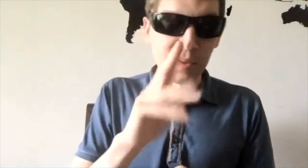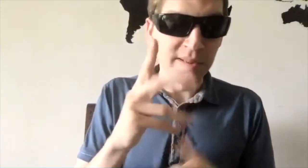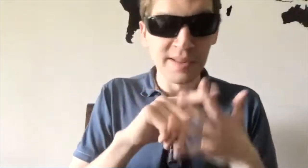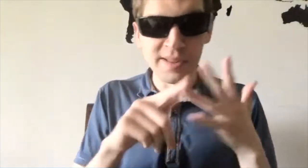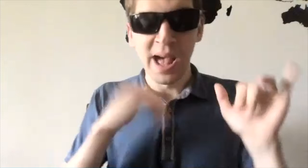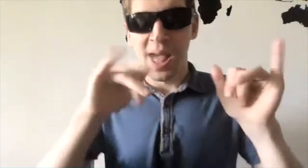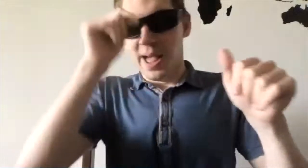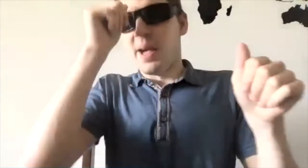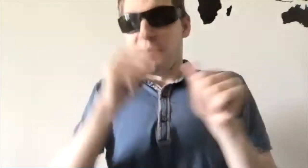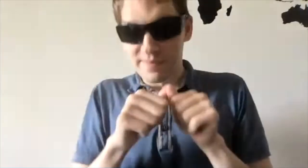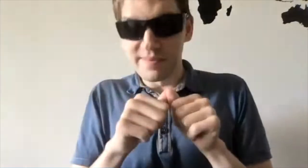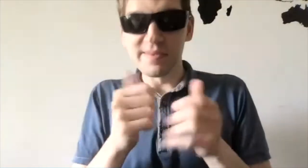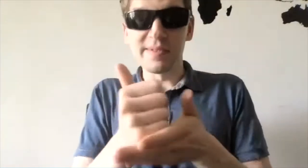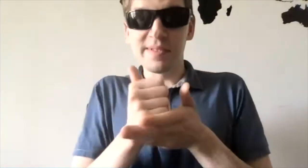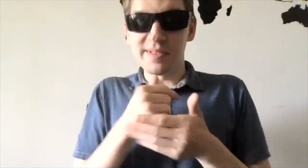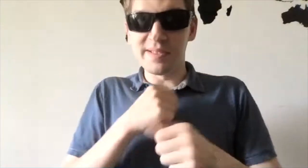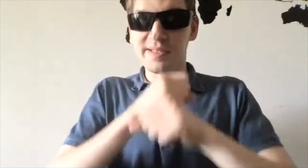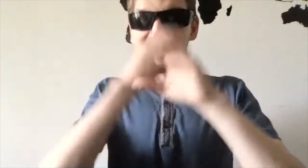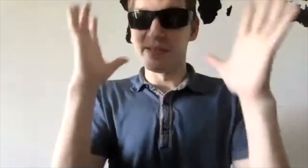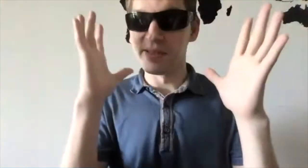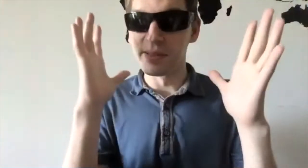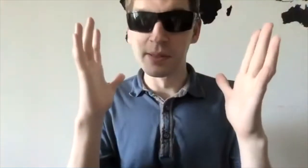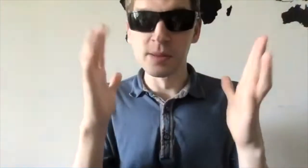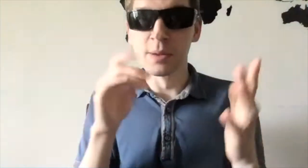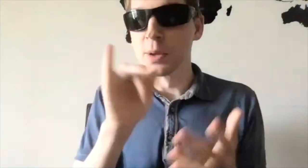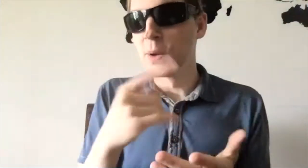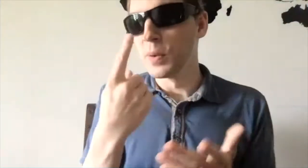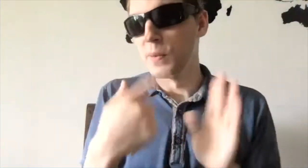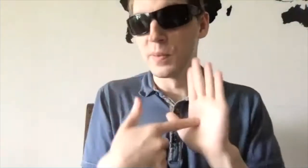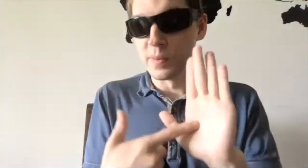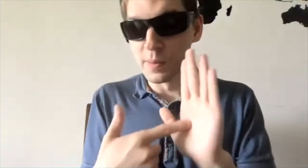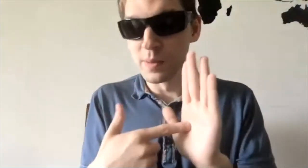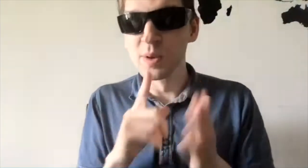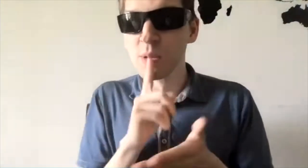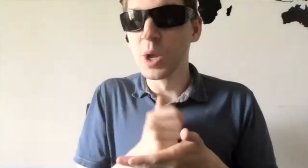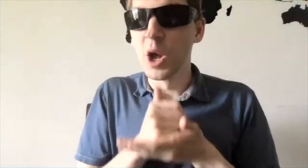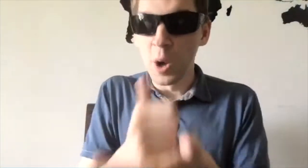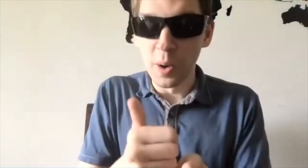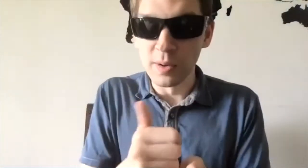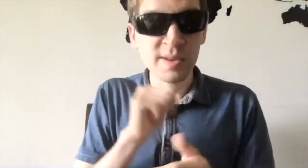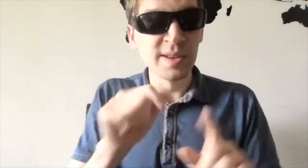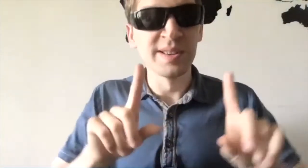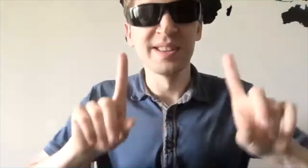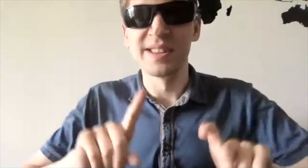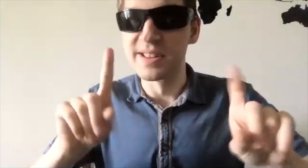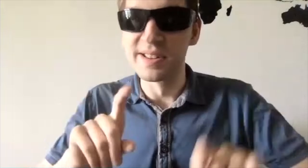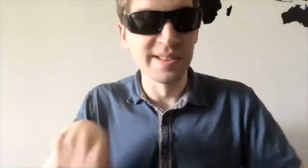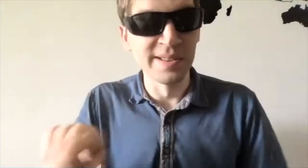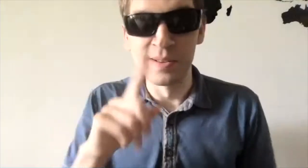and so as soon as you say, "I'm Scott," then I have that person's.... what I'm seeing is their personality